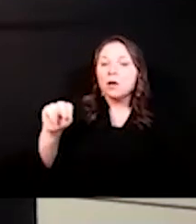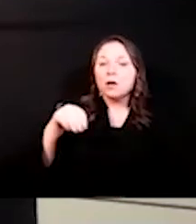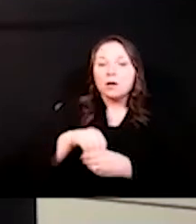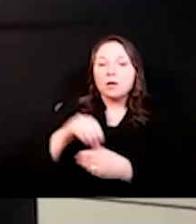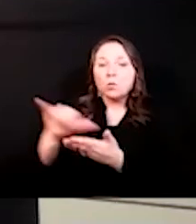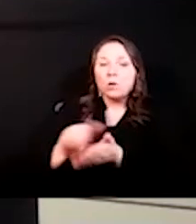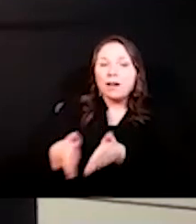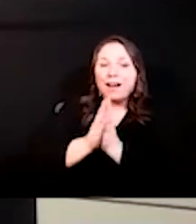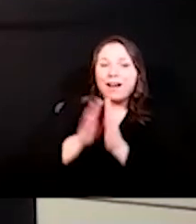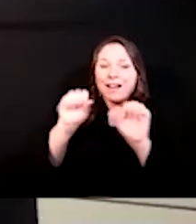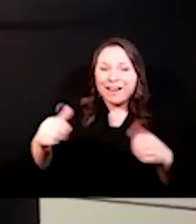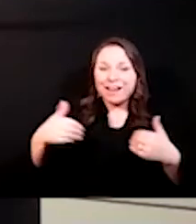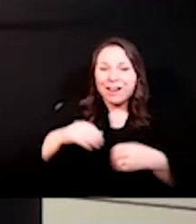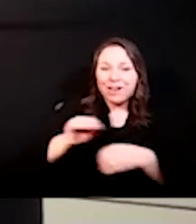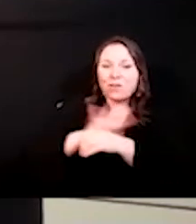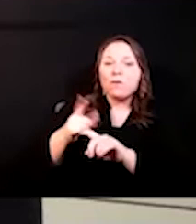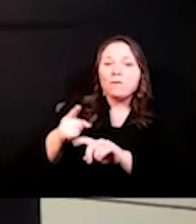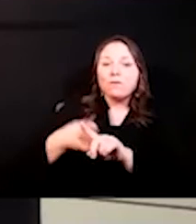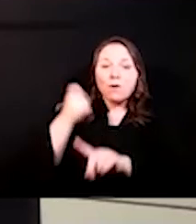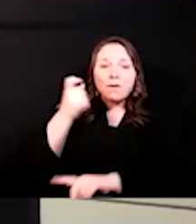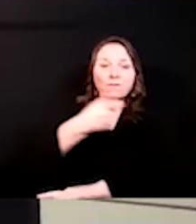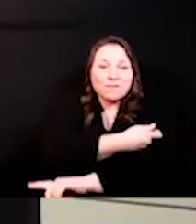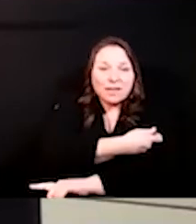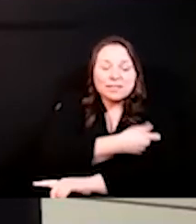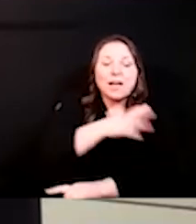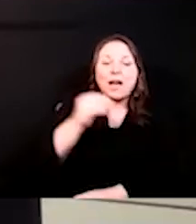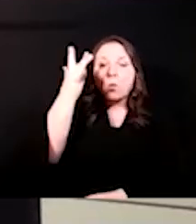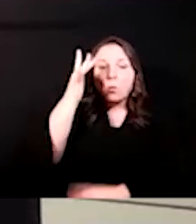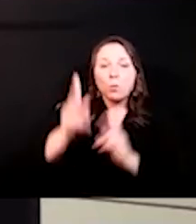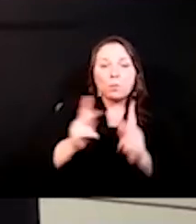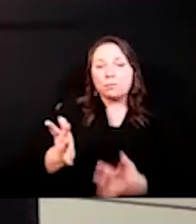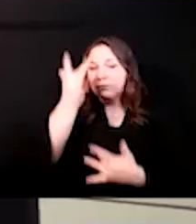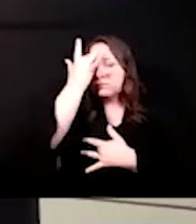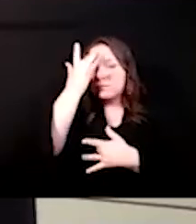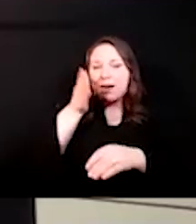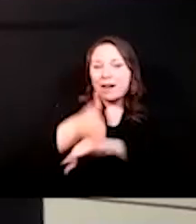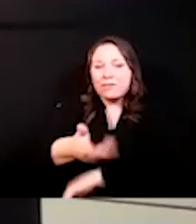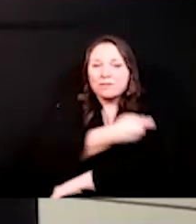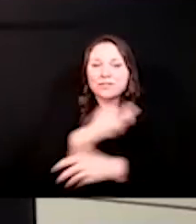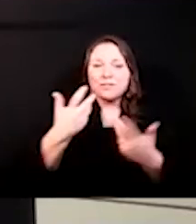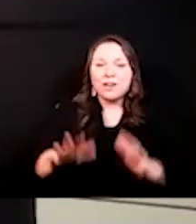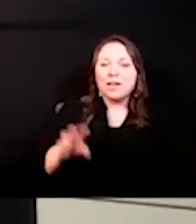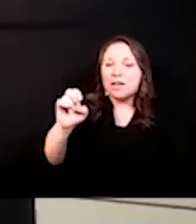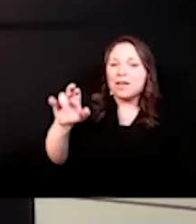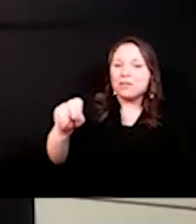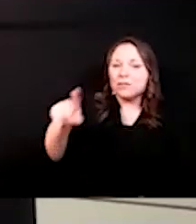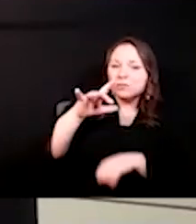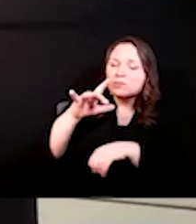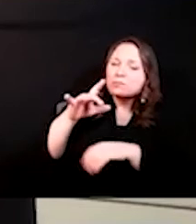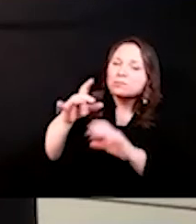VACCINE AND COVID, ITSELF. DON IN NEW YORK ASKS, CAN YOU GET COVID FROM THE VACCINE? WHY DO SOME PEOPLE GET SICK WHEN THEY GET THE VACCINE? ERIN, YOU TOUCHED ON IT EARLIER. BUT